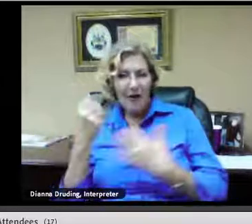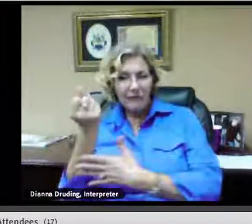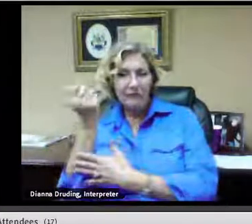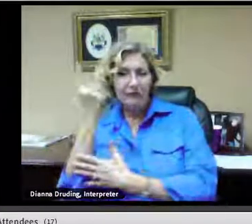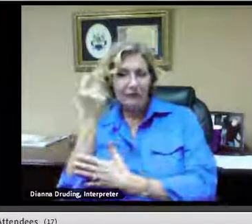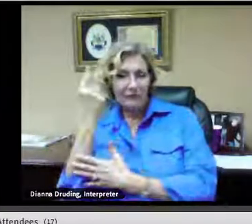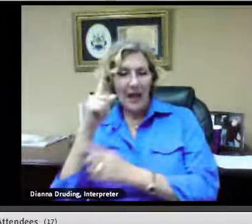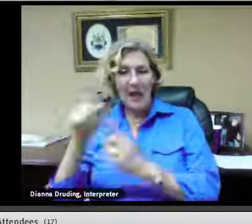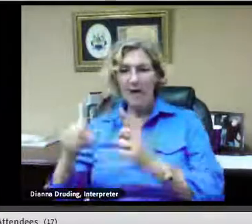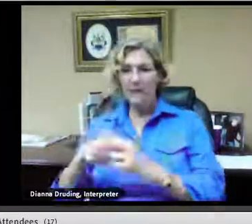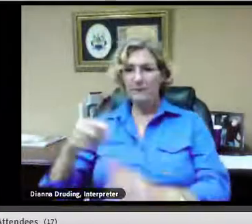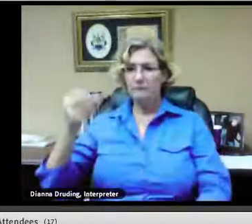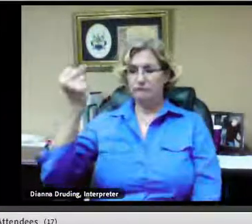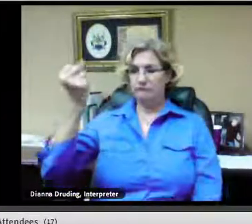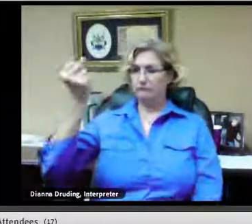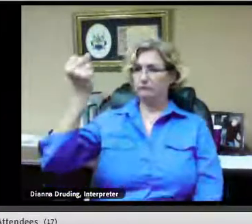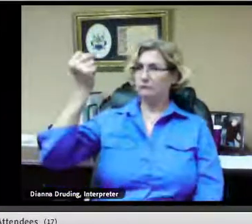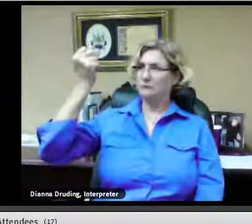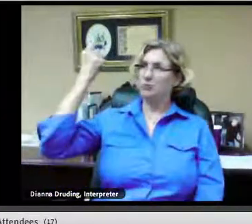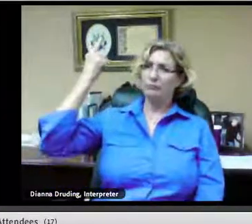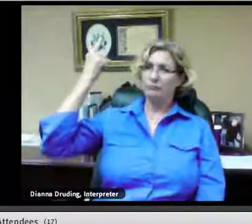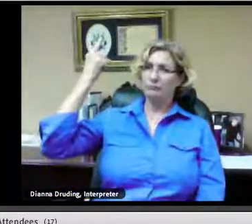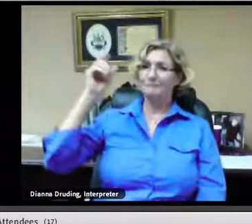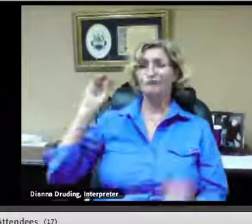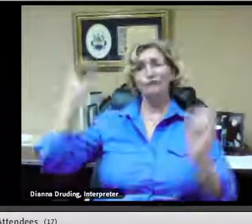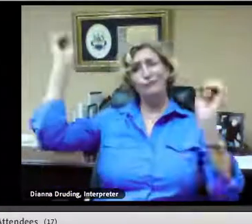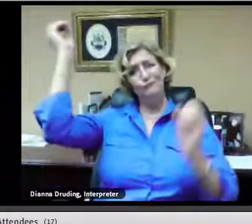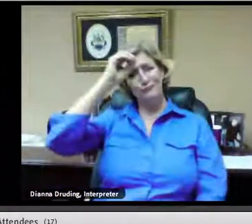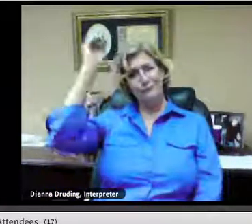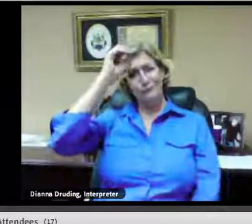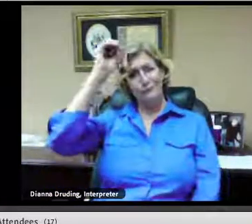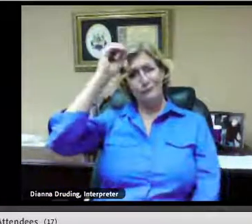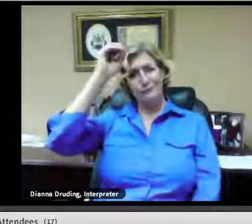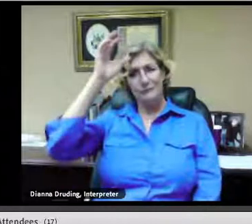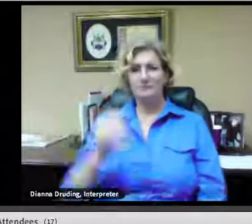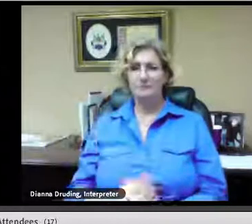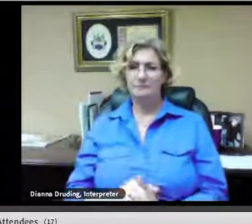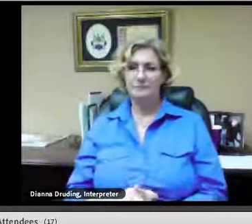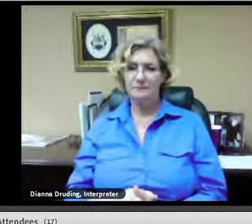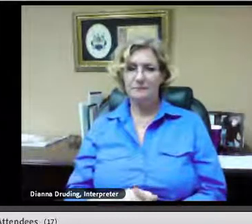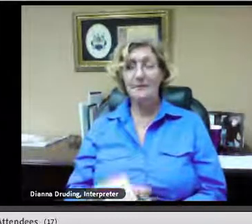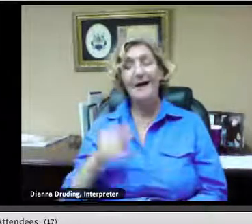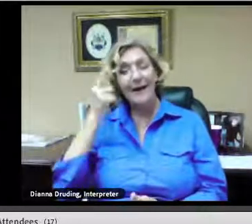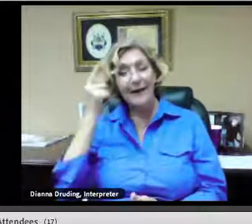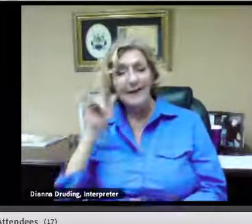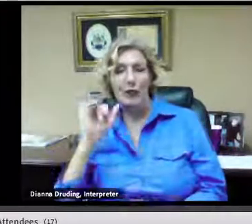But, you know, I think that those two experiences, you know, you really get to the heart of the matter, that you have to learn to be able